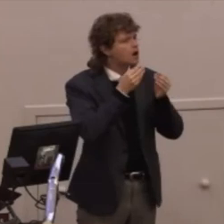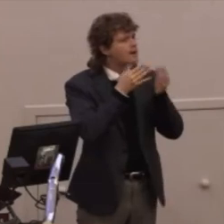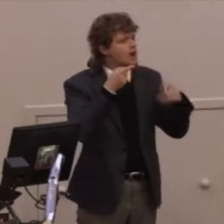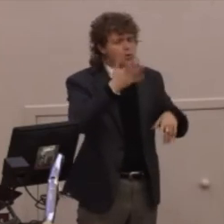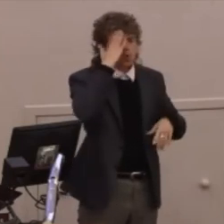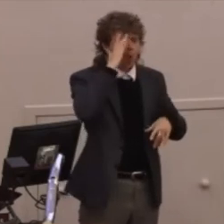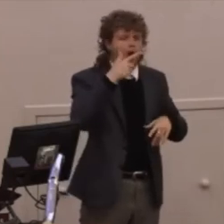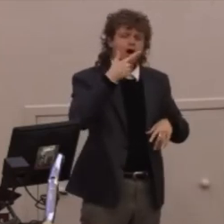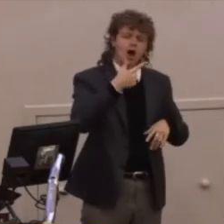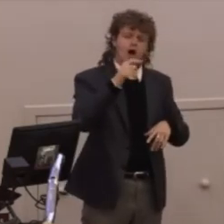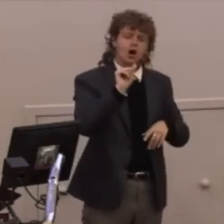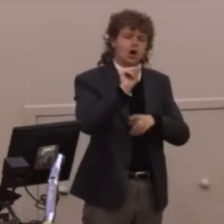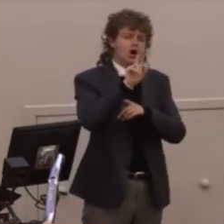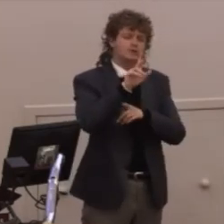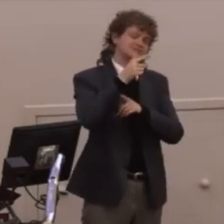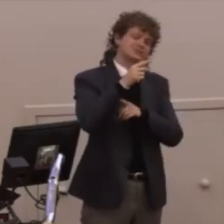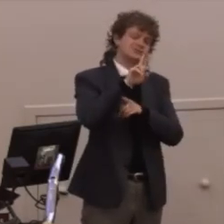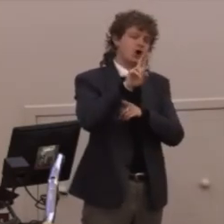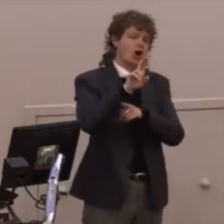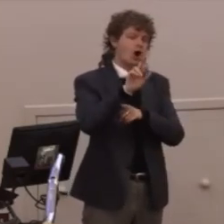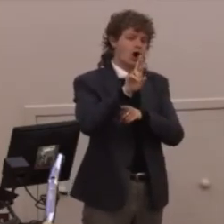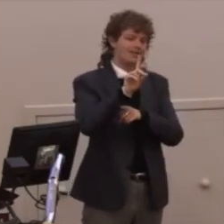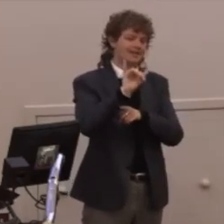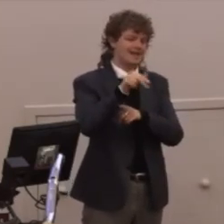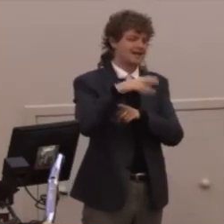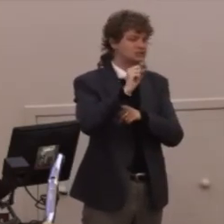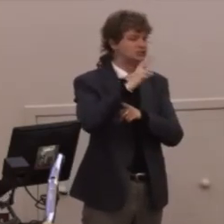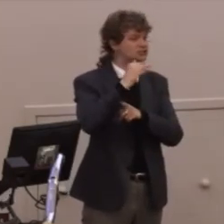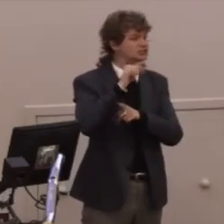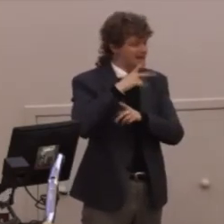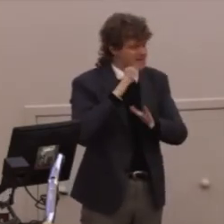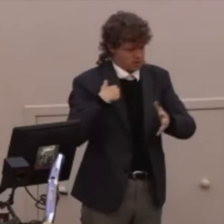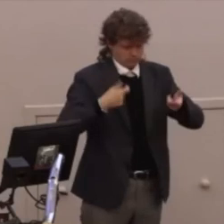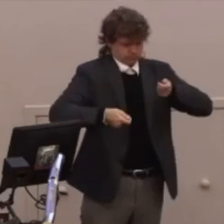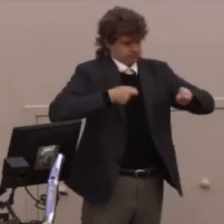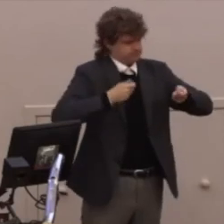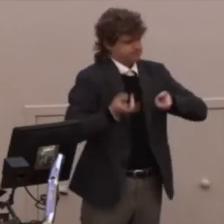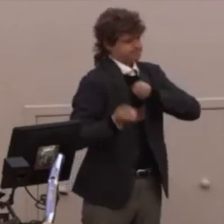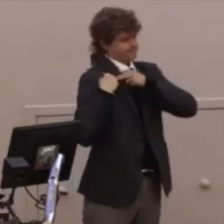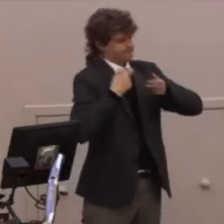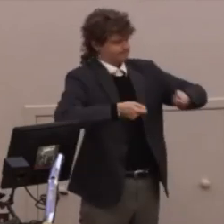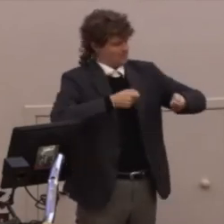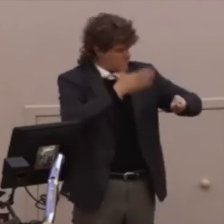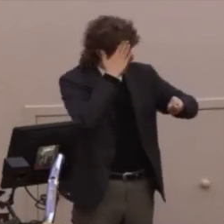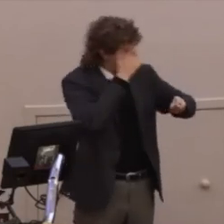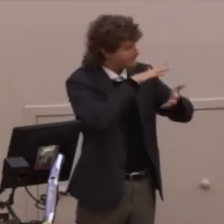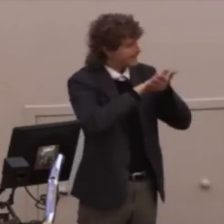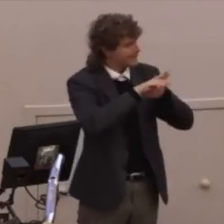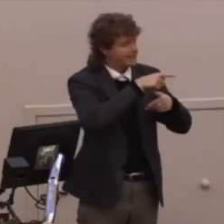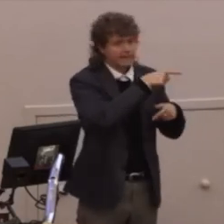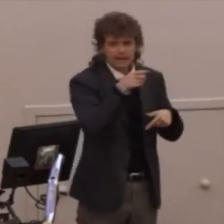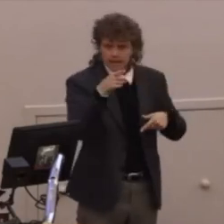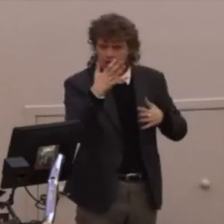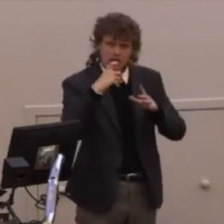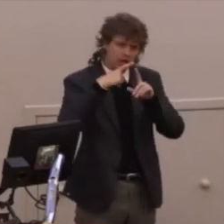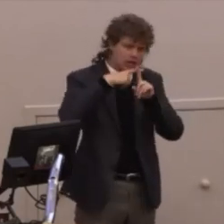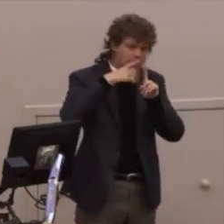what is a guardianship? Again more than half. Yeah. I hope the people online have been able